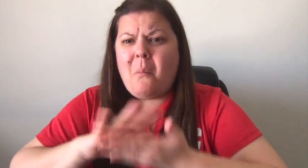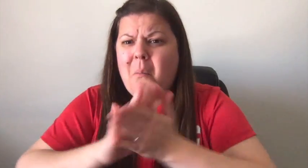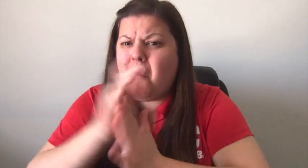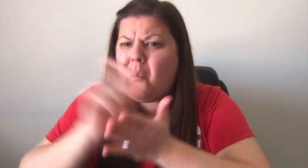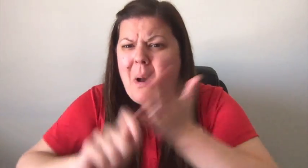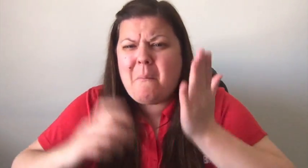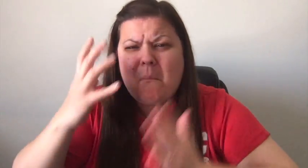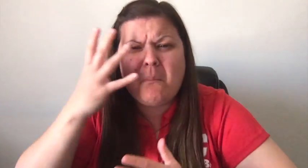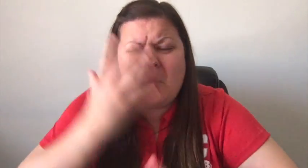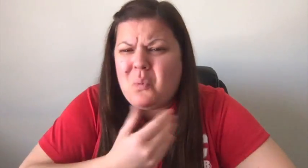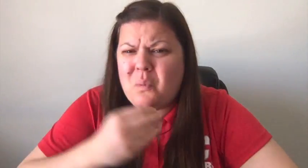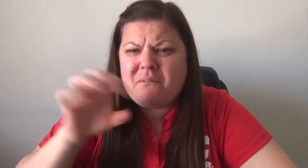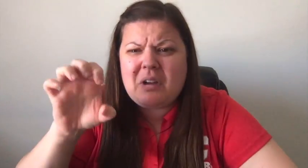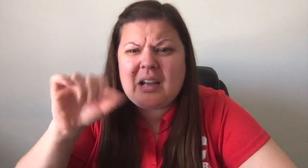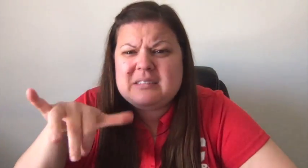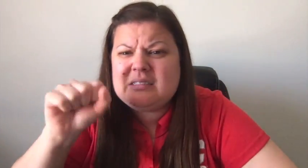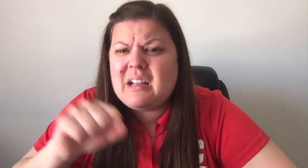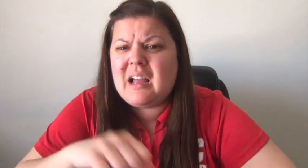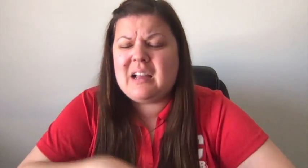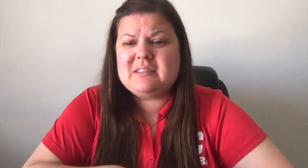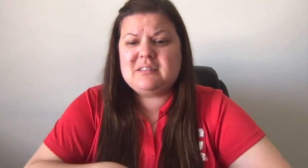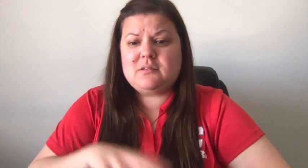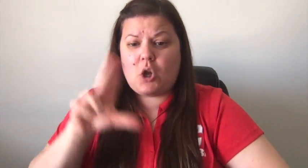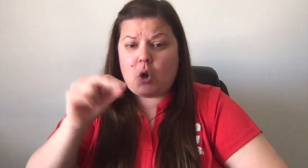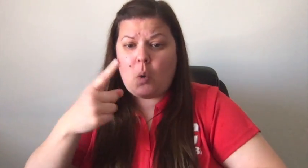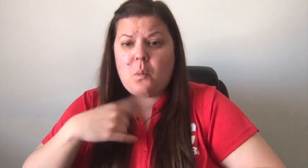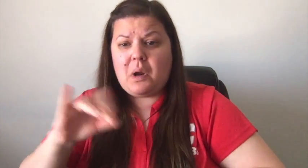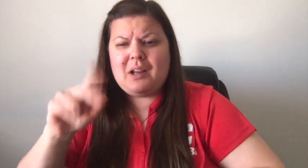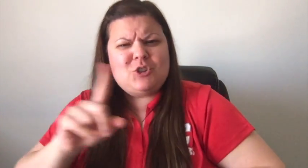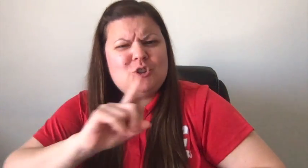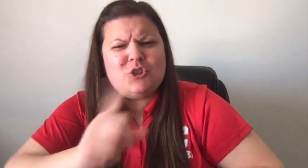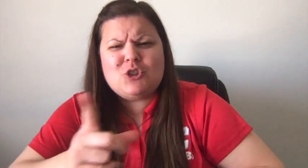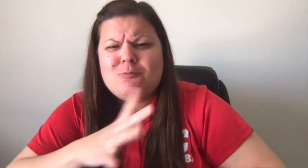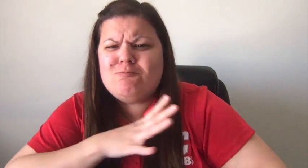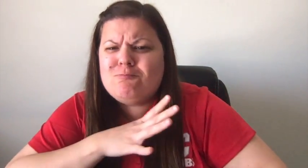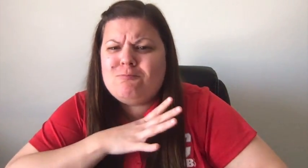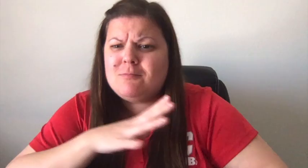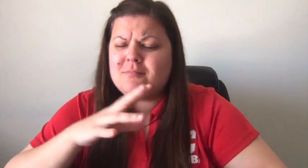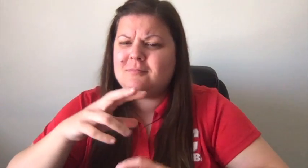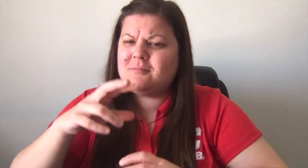And more receptive to just writing in their essays were beautiful.